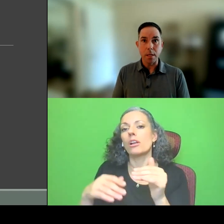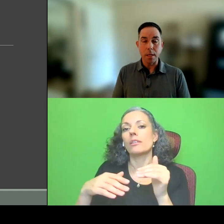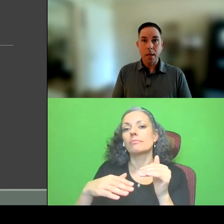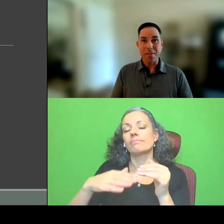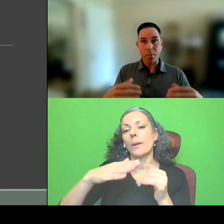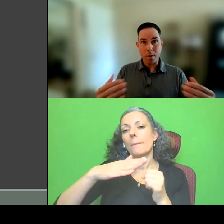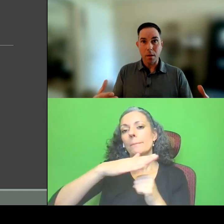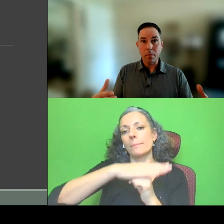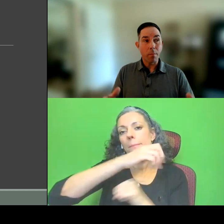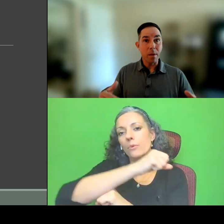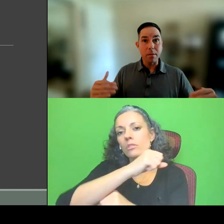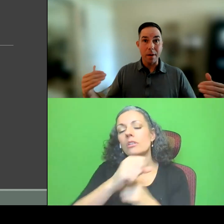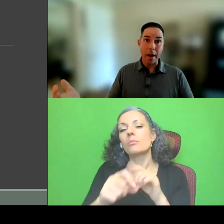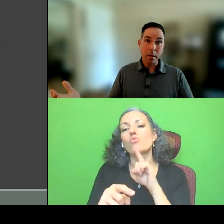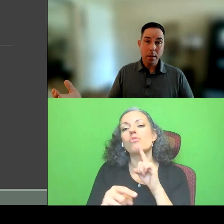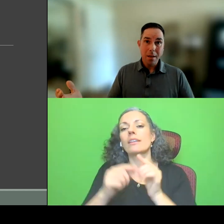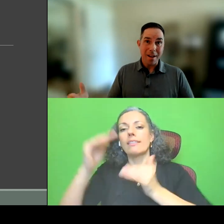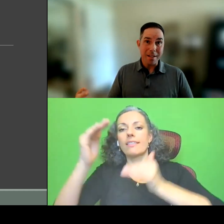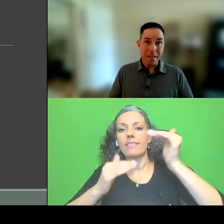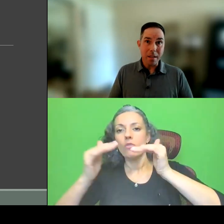be at the product level - maybe even higher.